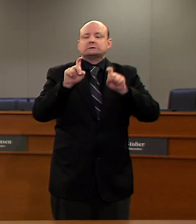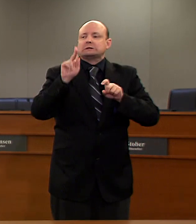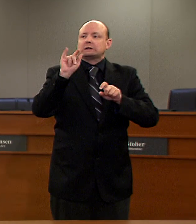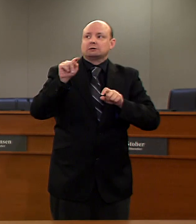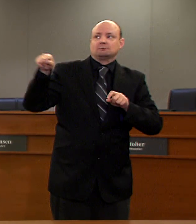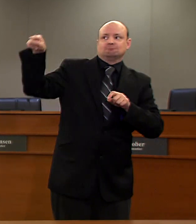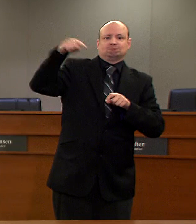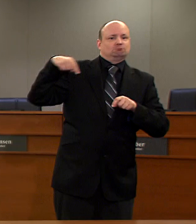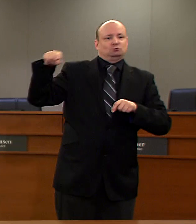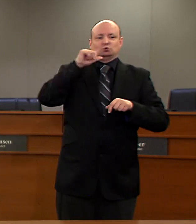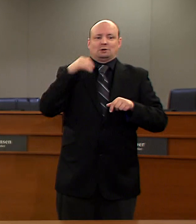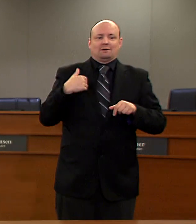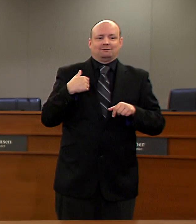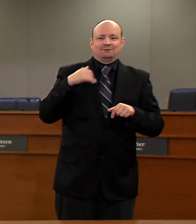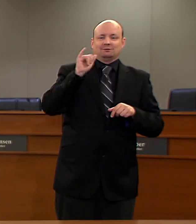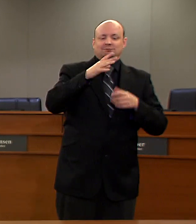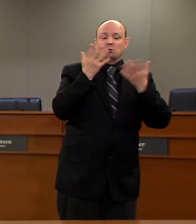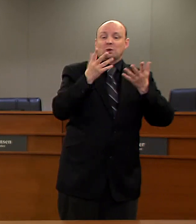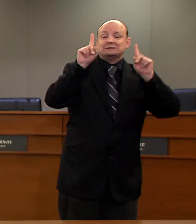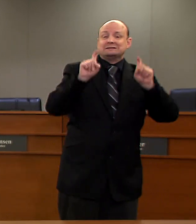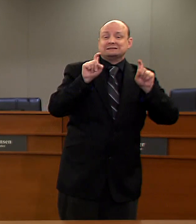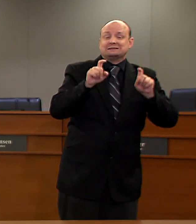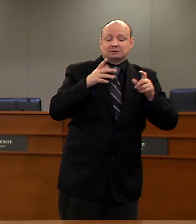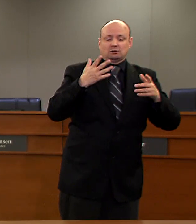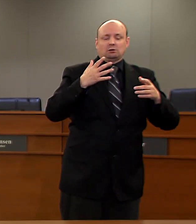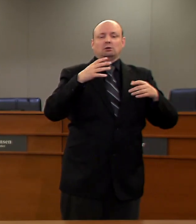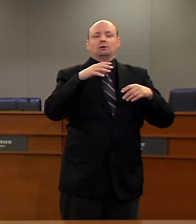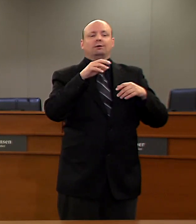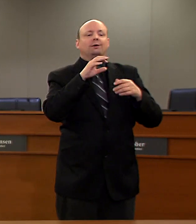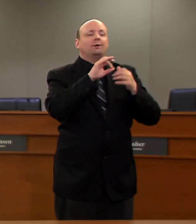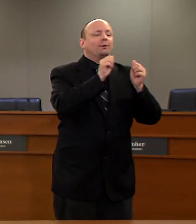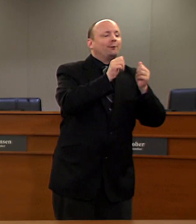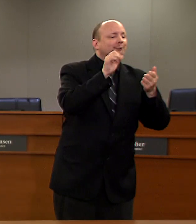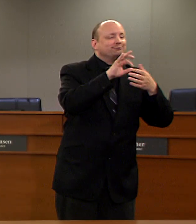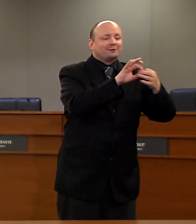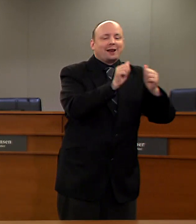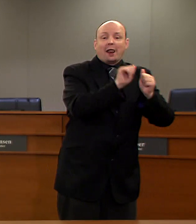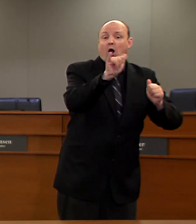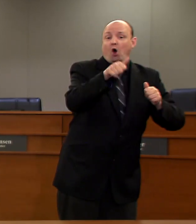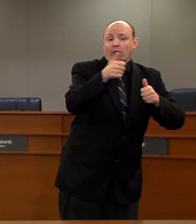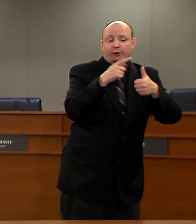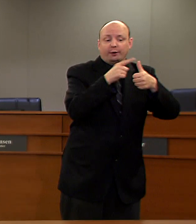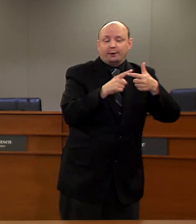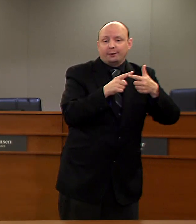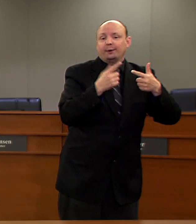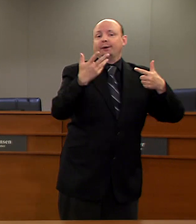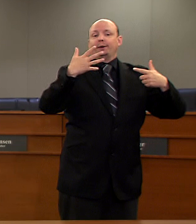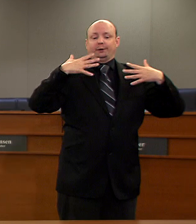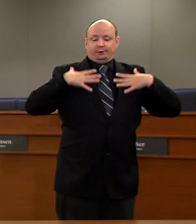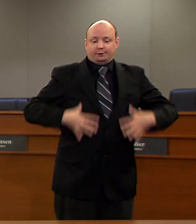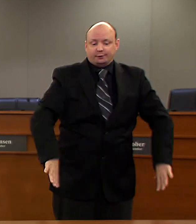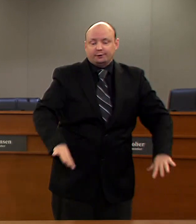equipment, those are the PPE's. A supply warehouse being operated by CRESA and the Public